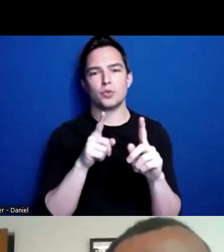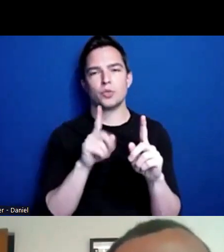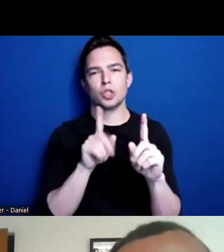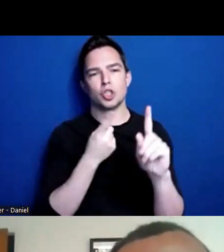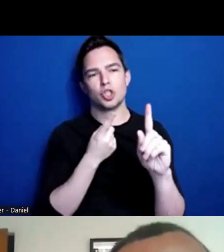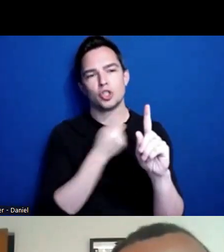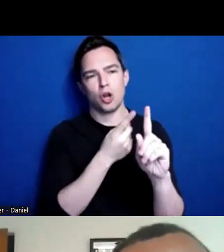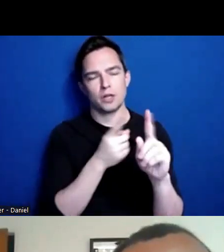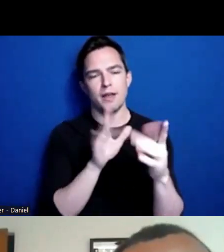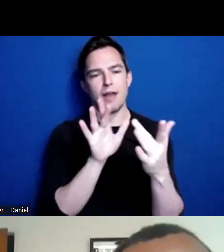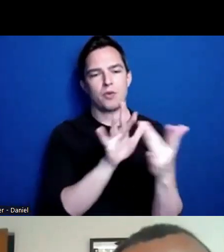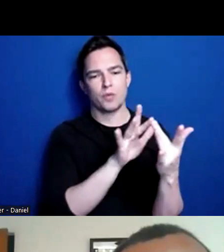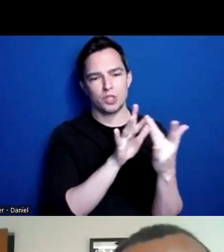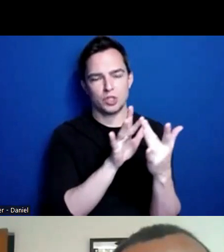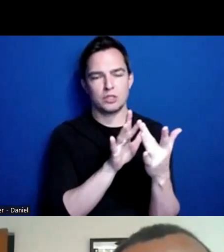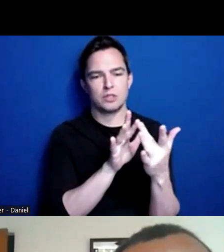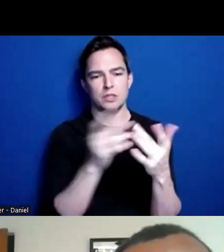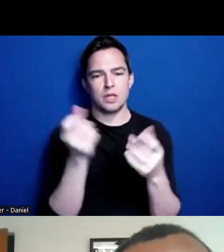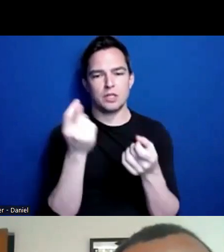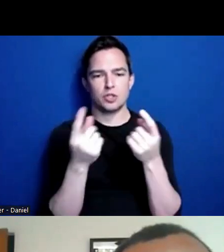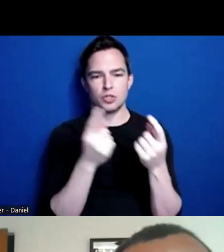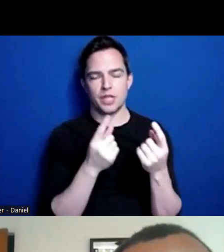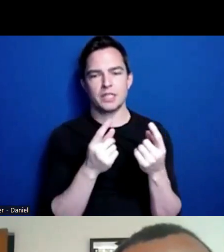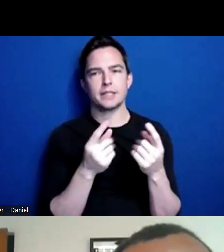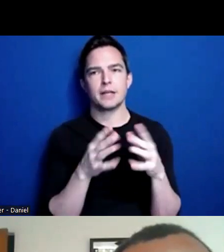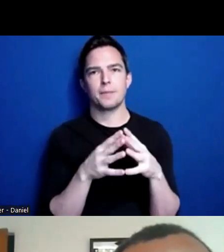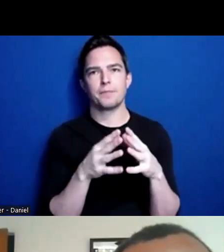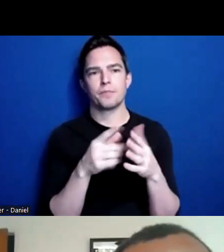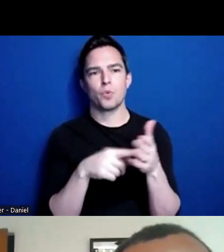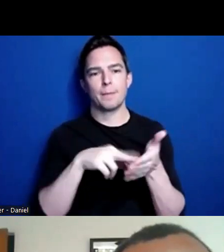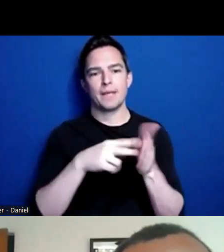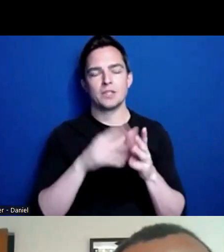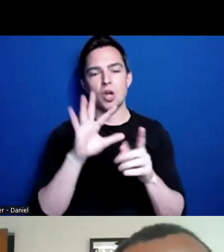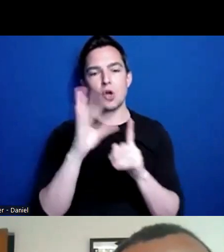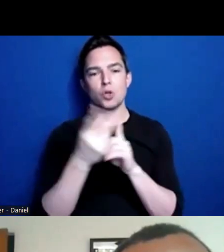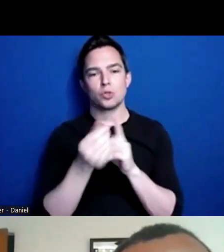outreach and understanding of what it means to be culturally competent to reach those